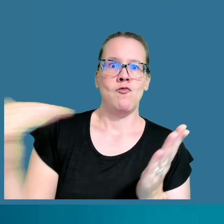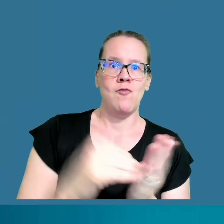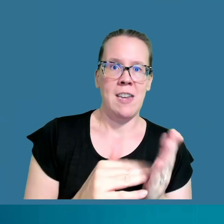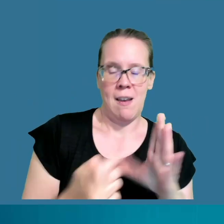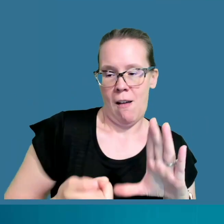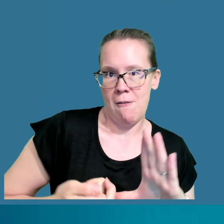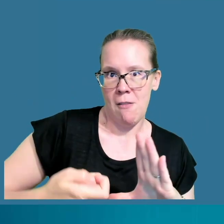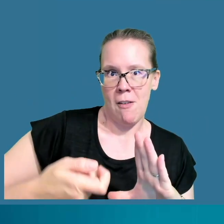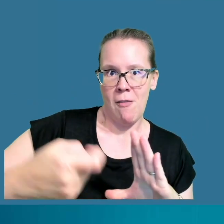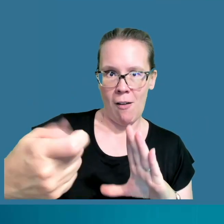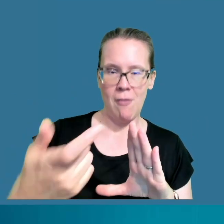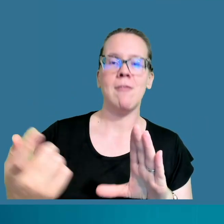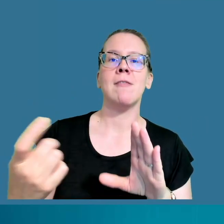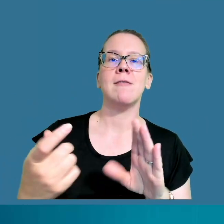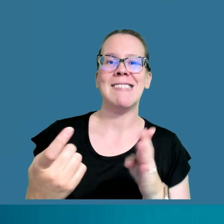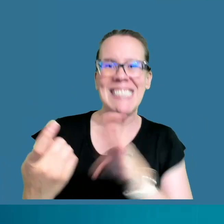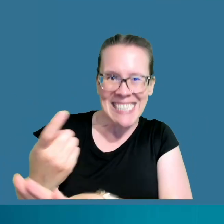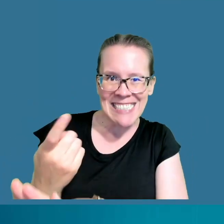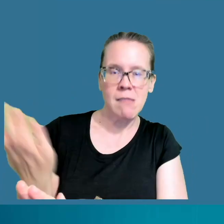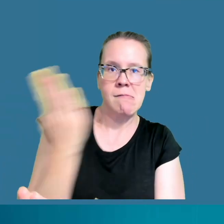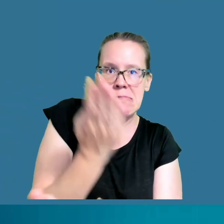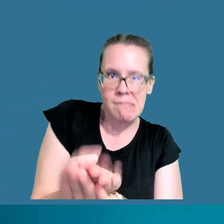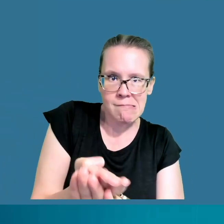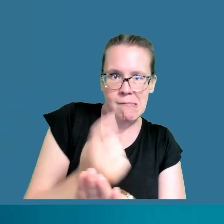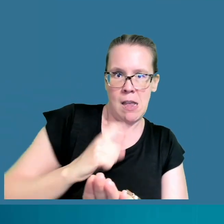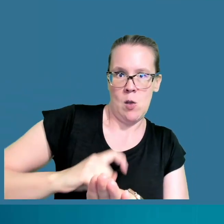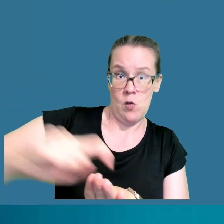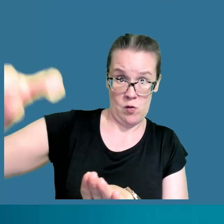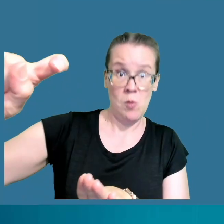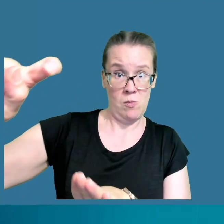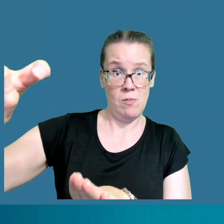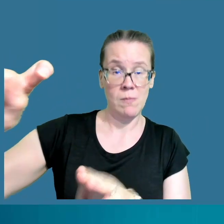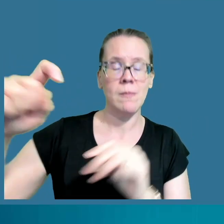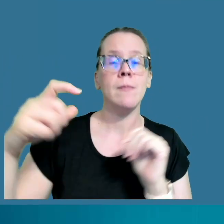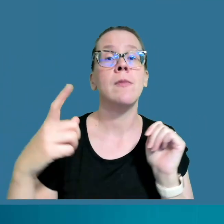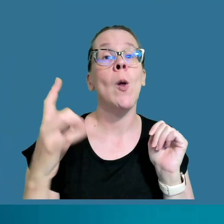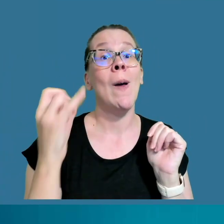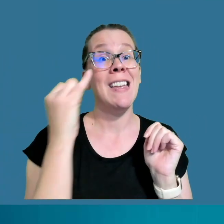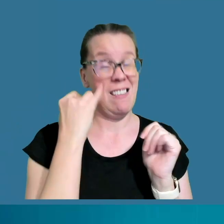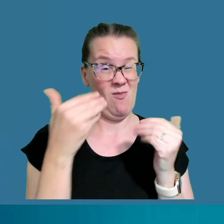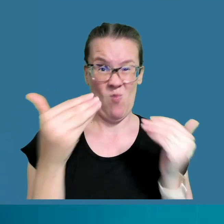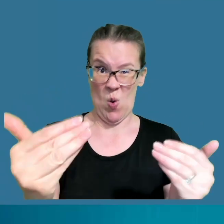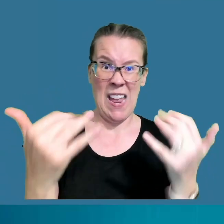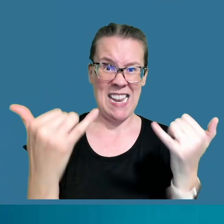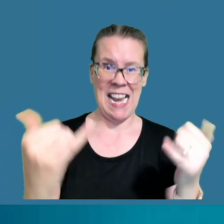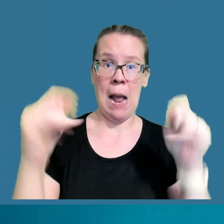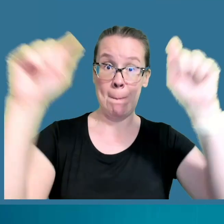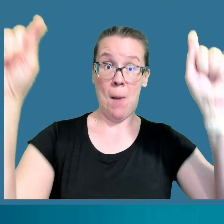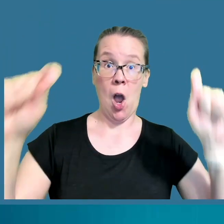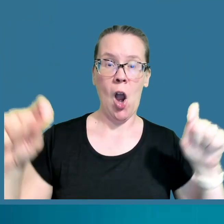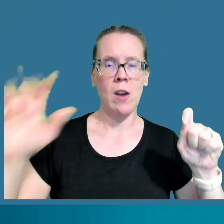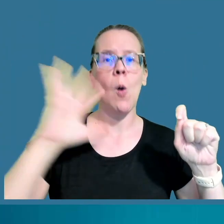out of your seam. Then you have to, like, un--rip out the seam, tuck that tab back in, and resew.